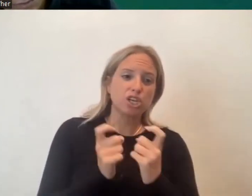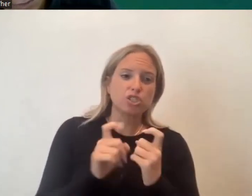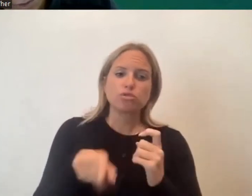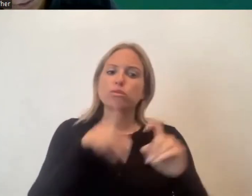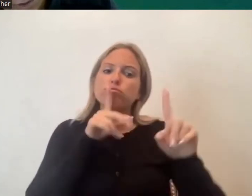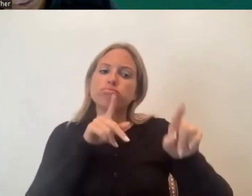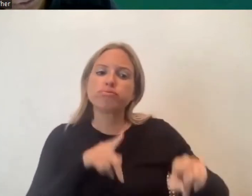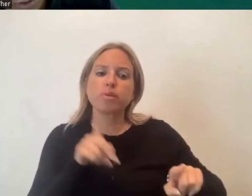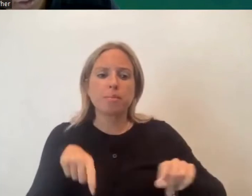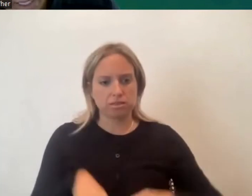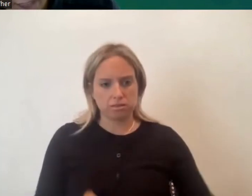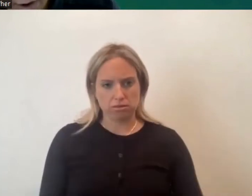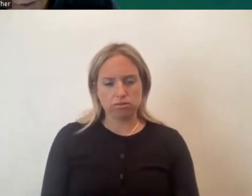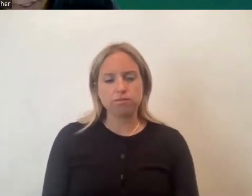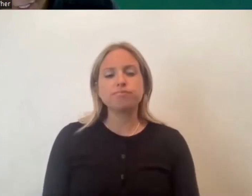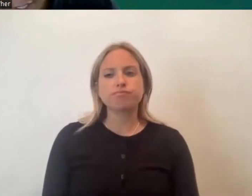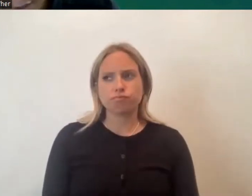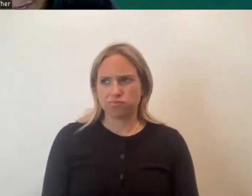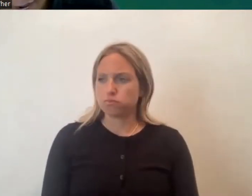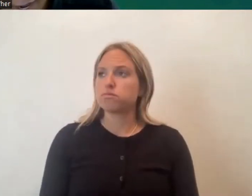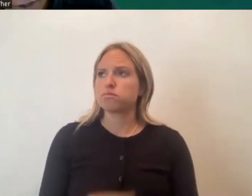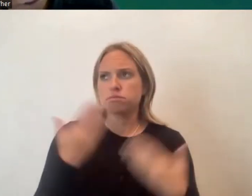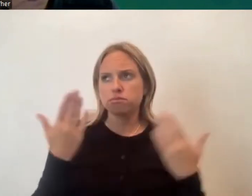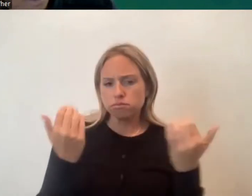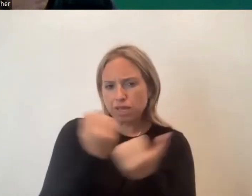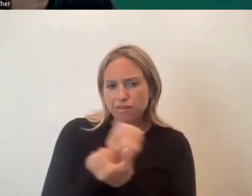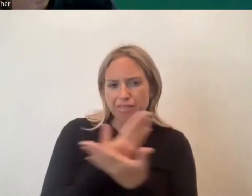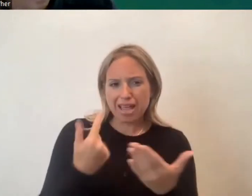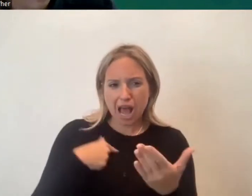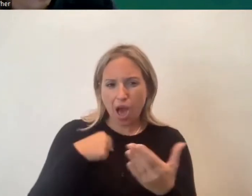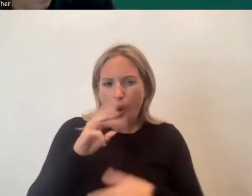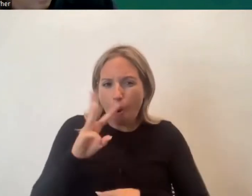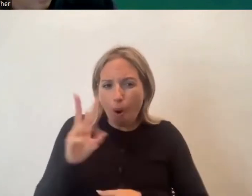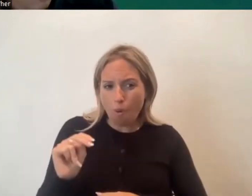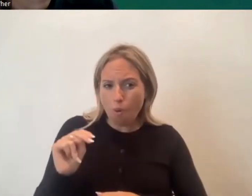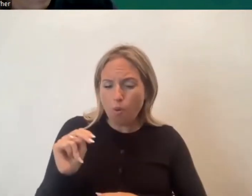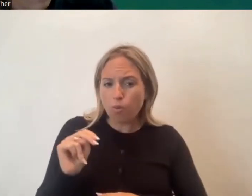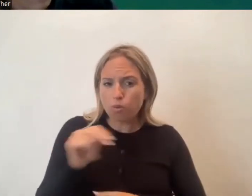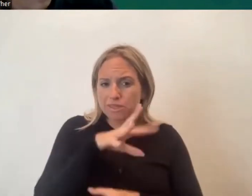Tadra: So does everything that I own count as a resource?